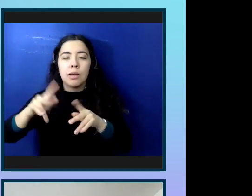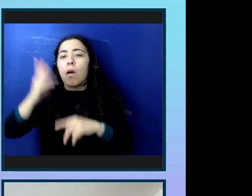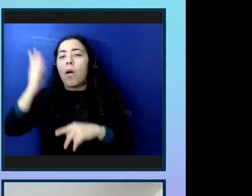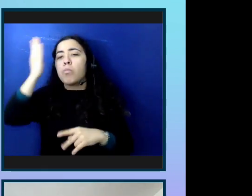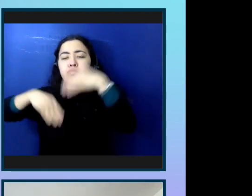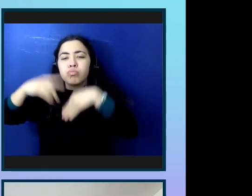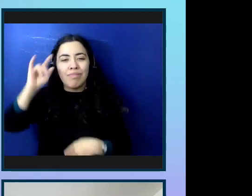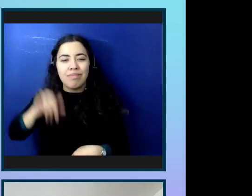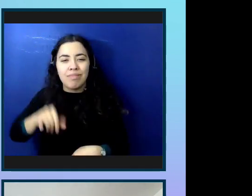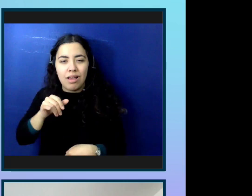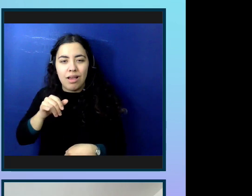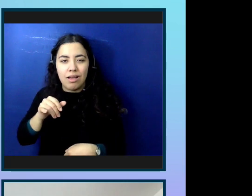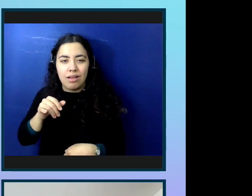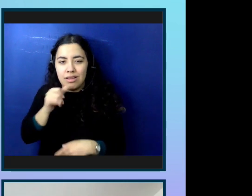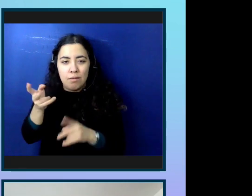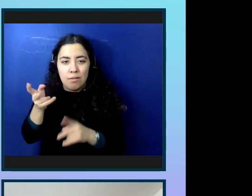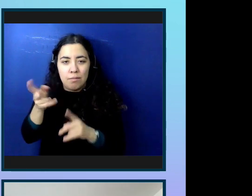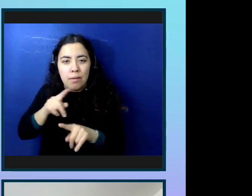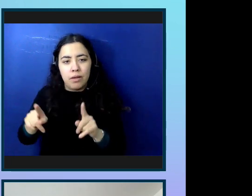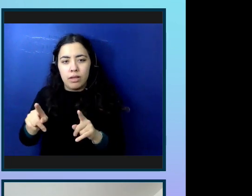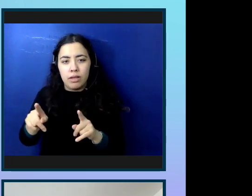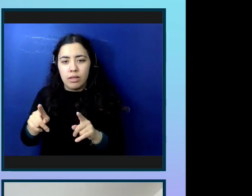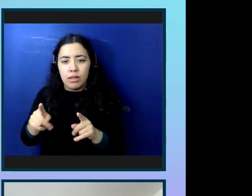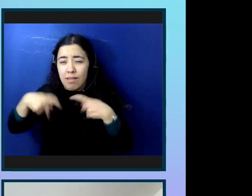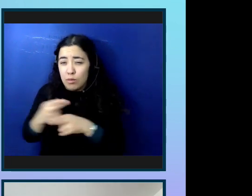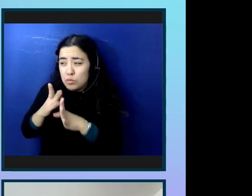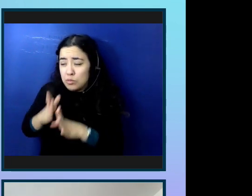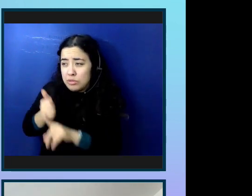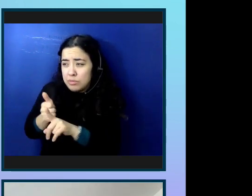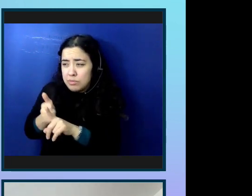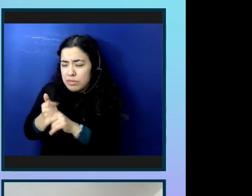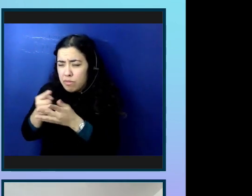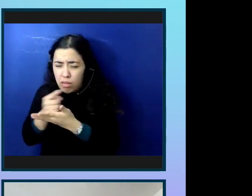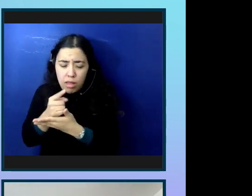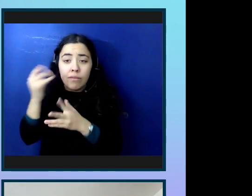through several kind of interfaces, maybe they're copying and pasting a comment on your website.